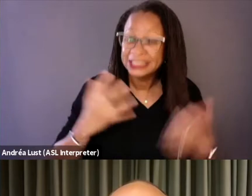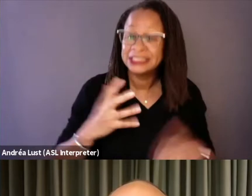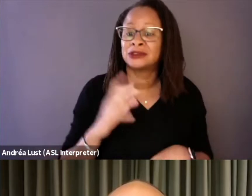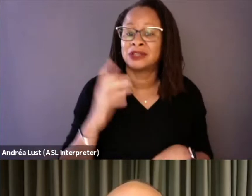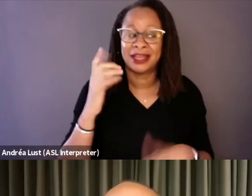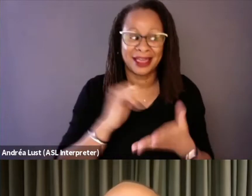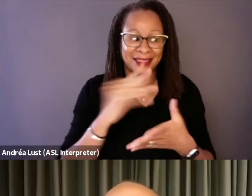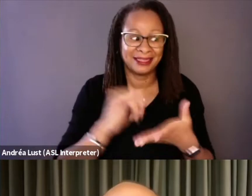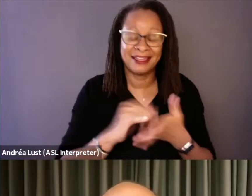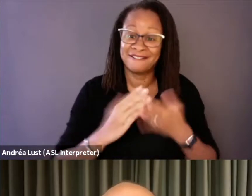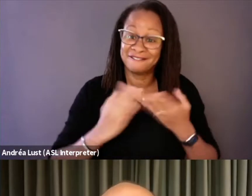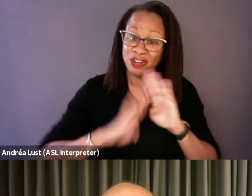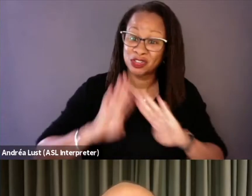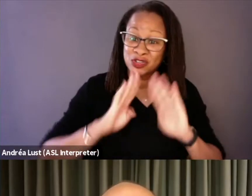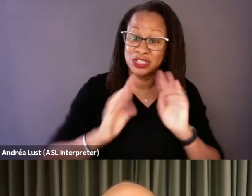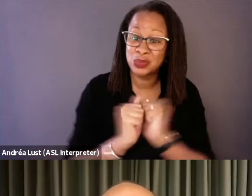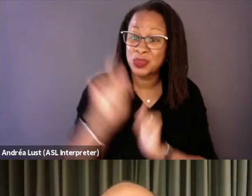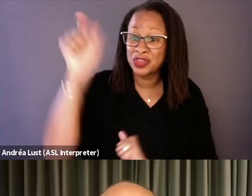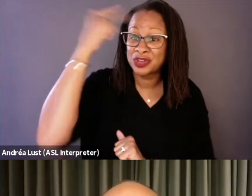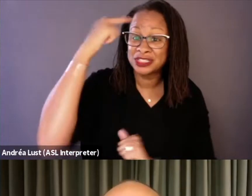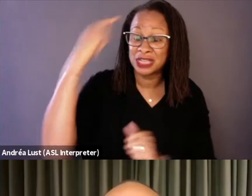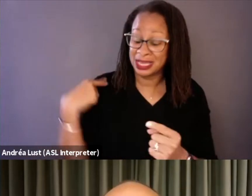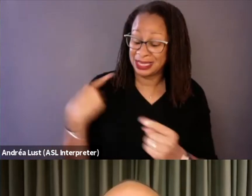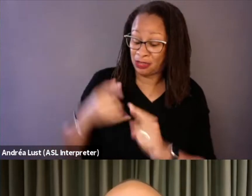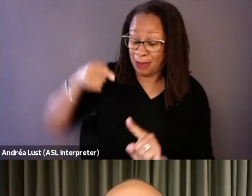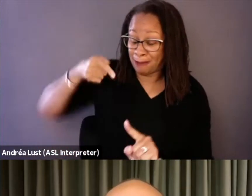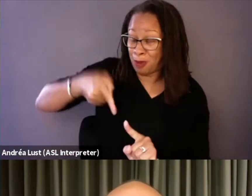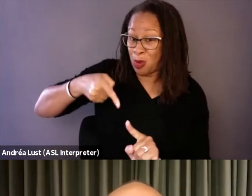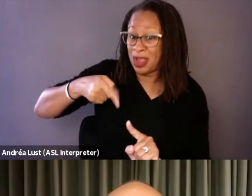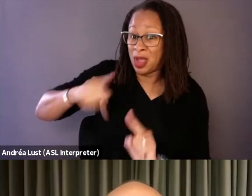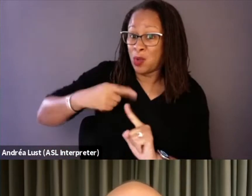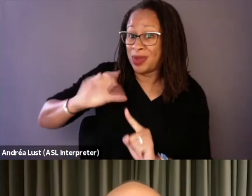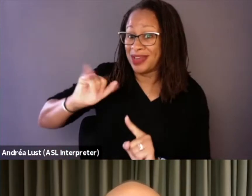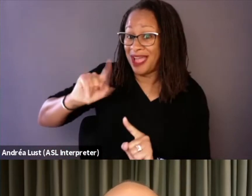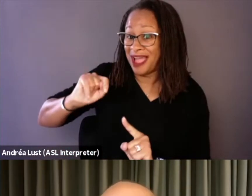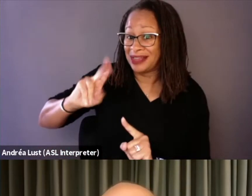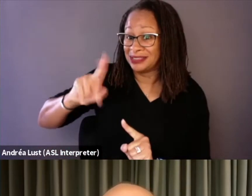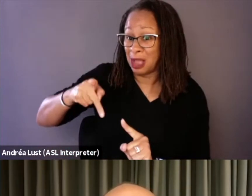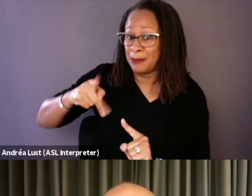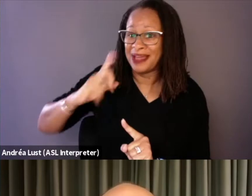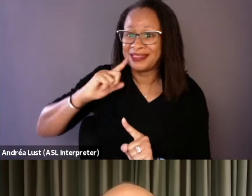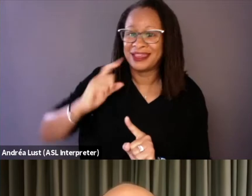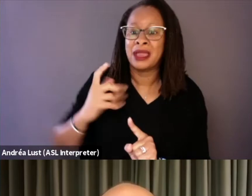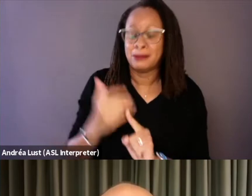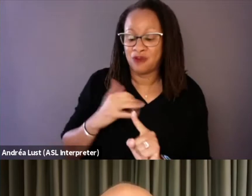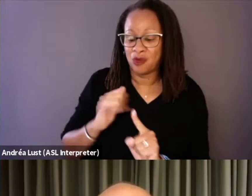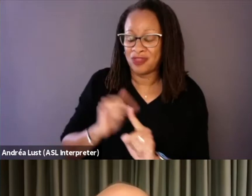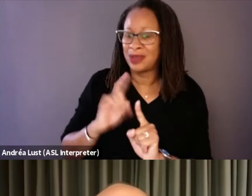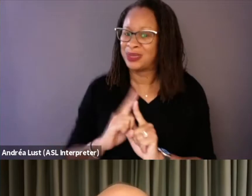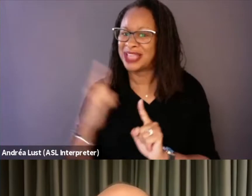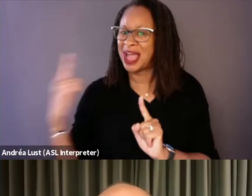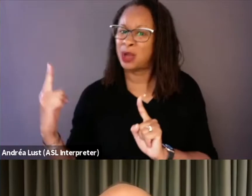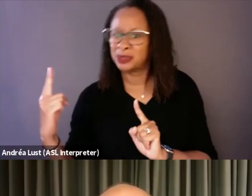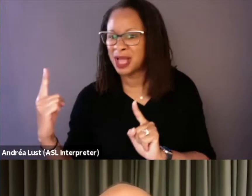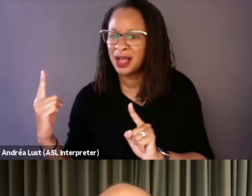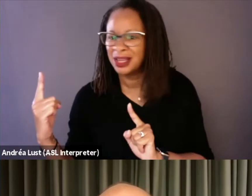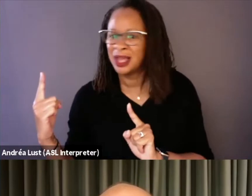but until that point, I think he was sort of somewhat of an outsider. Chris, I don't know if you agree, but I think that